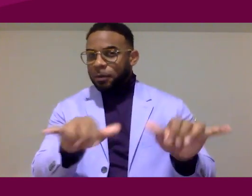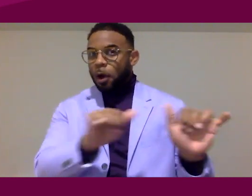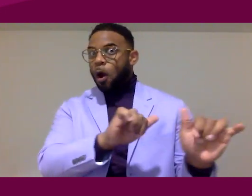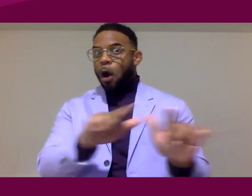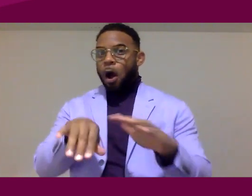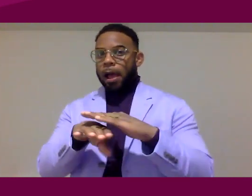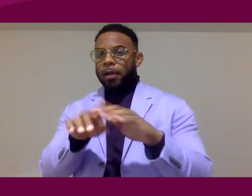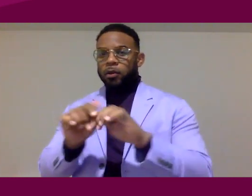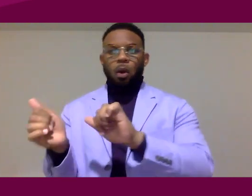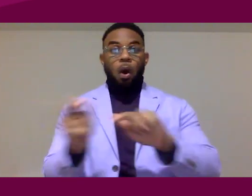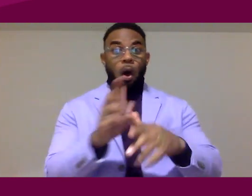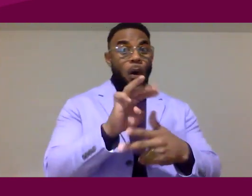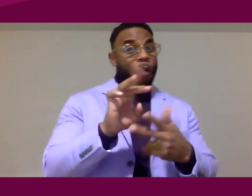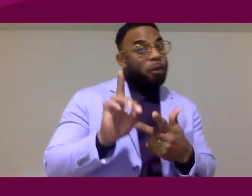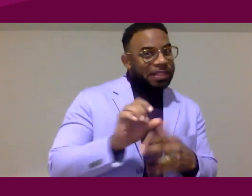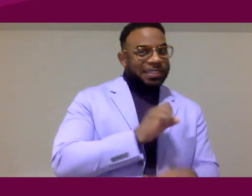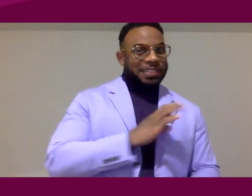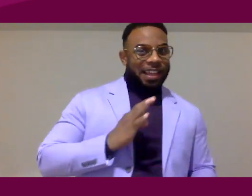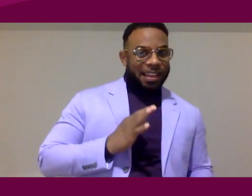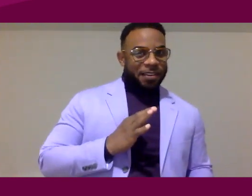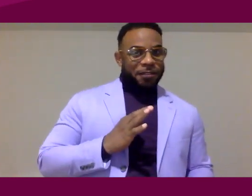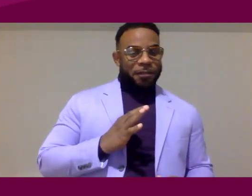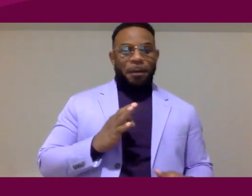to all of WID's staff.